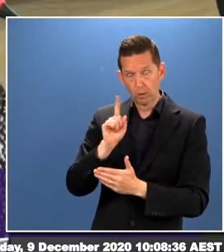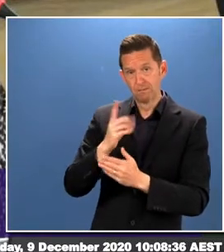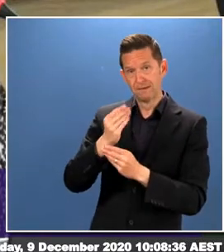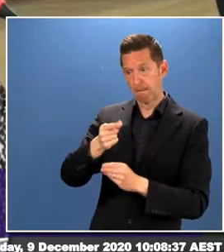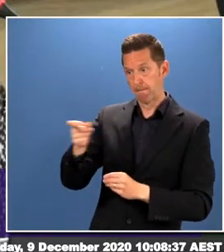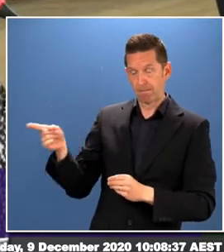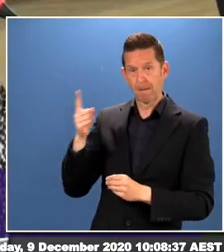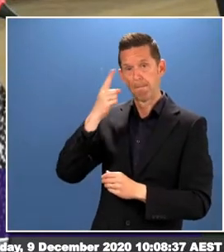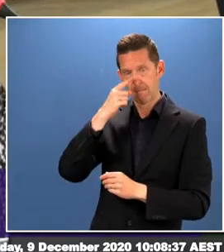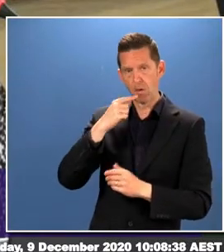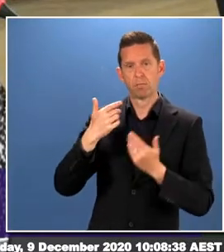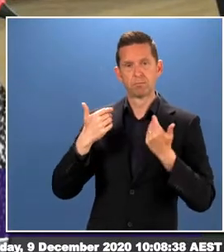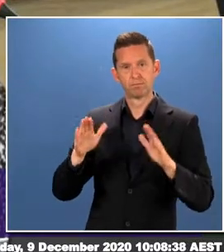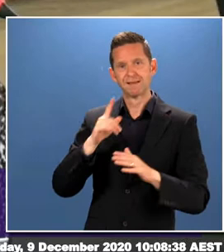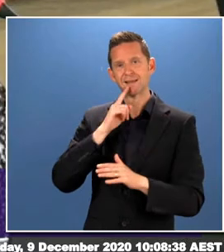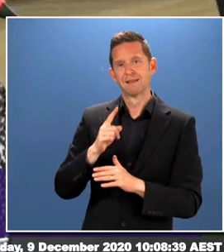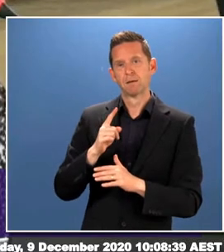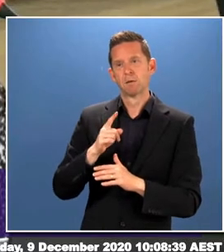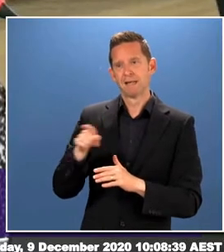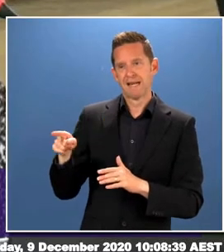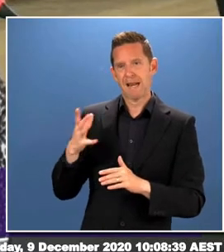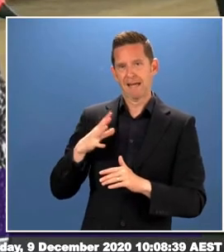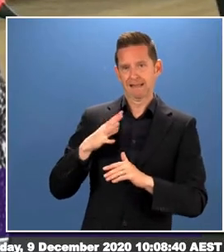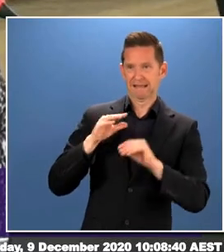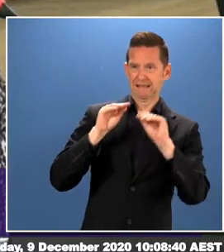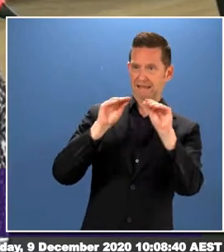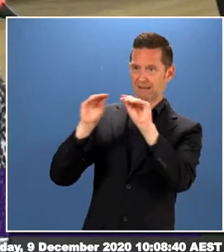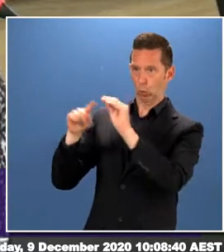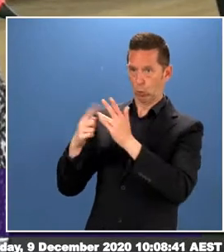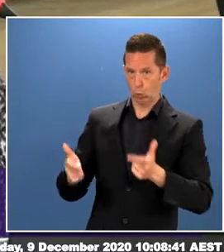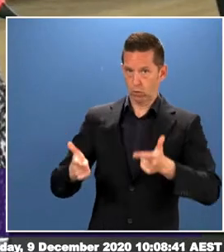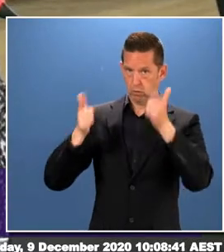identified the need to educate employers, others identified the need to